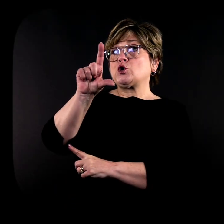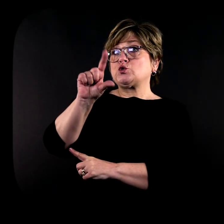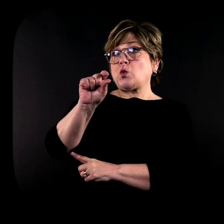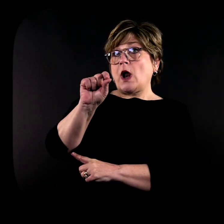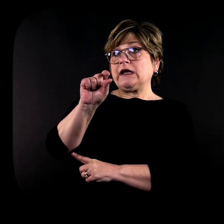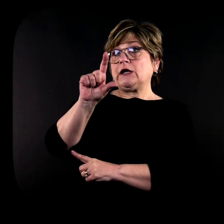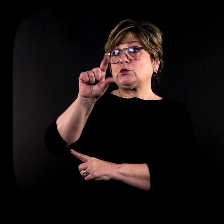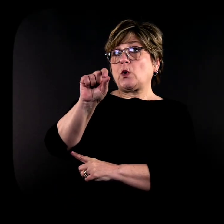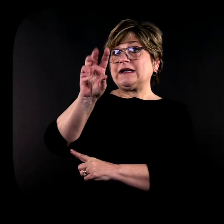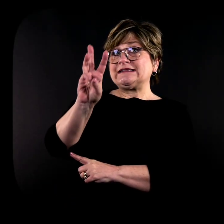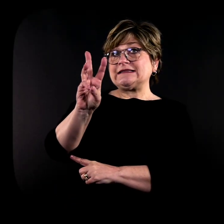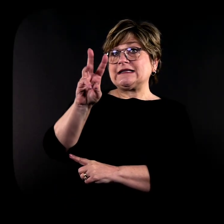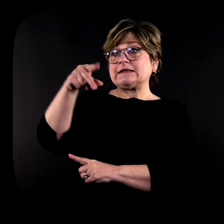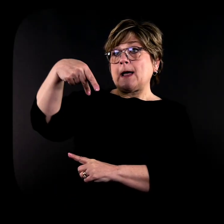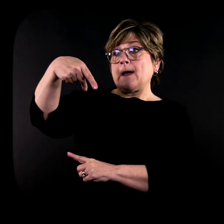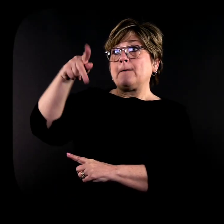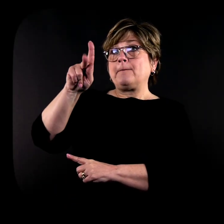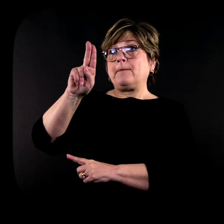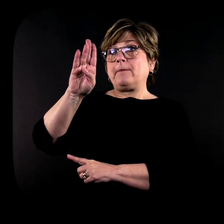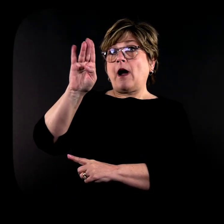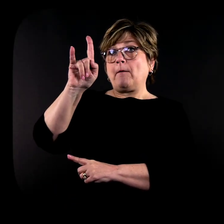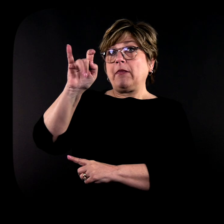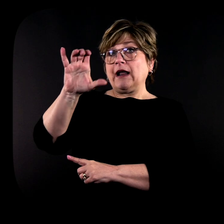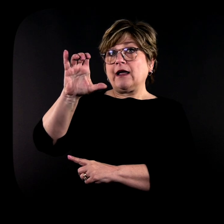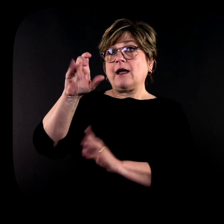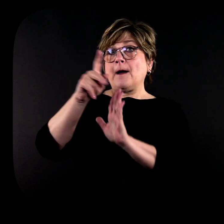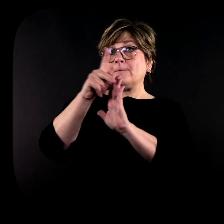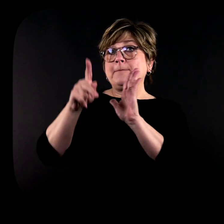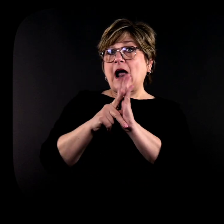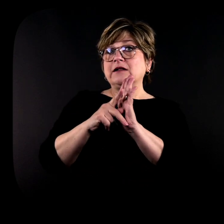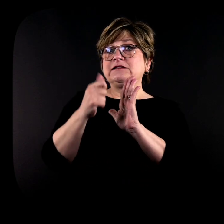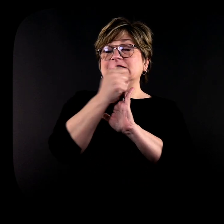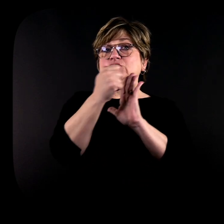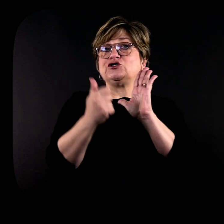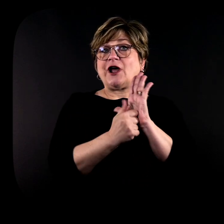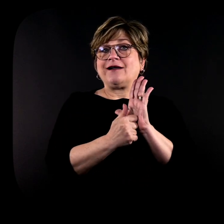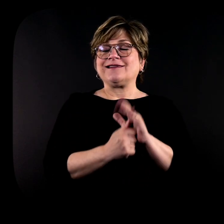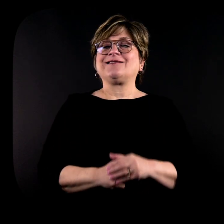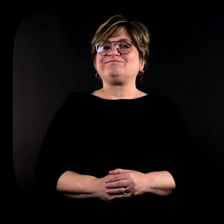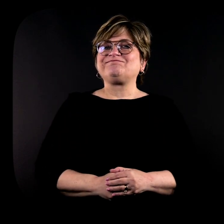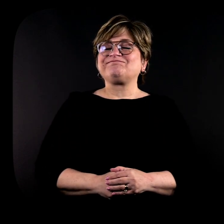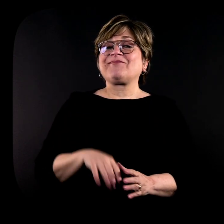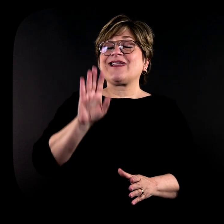2026 public policy agenda.